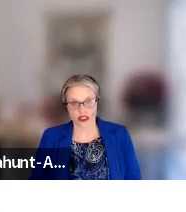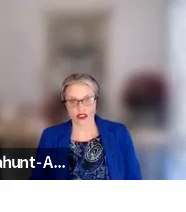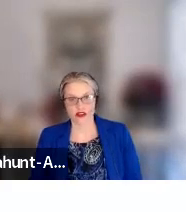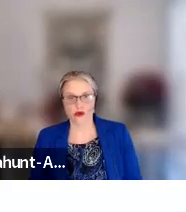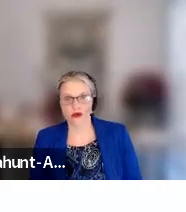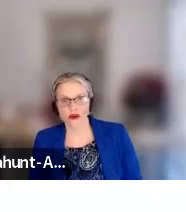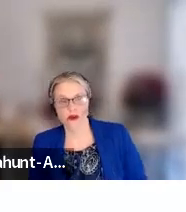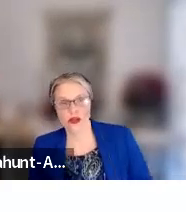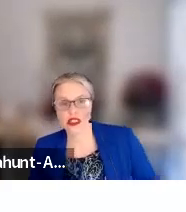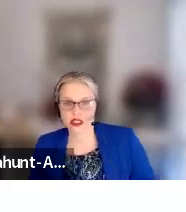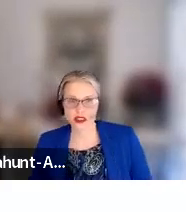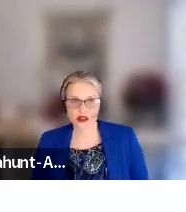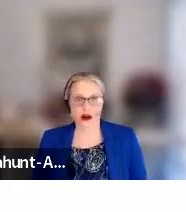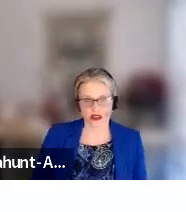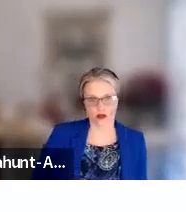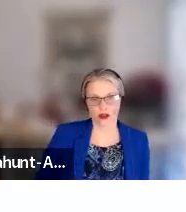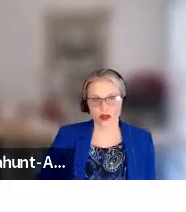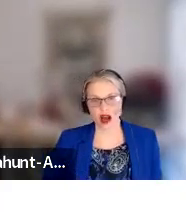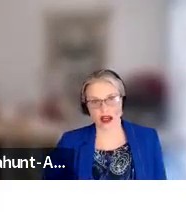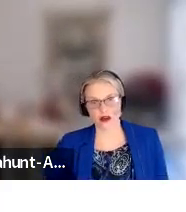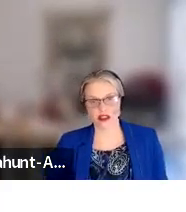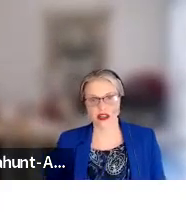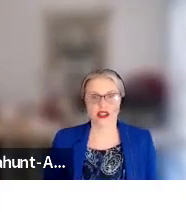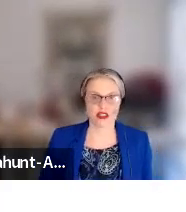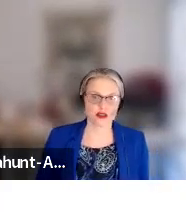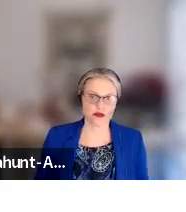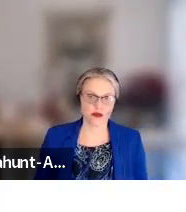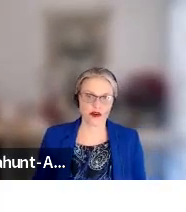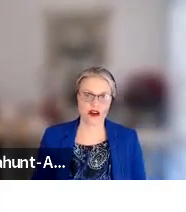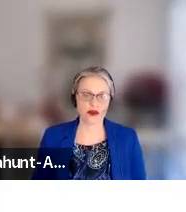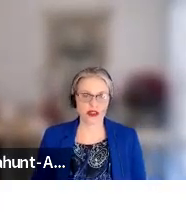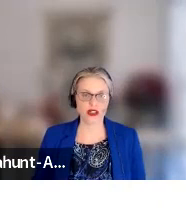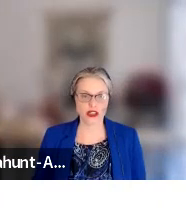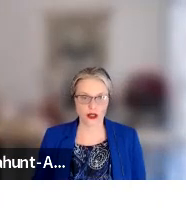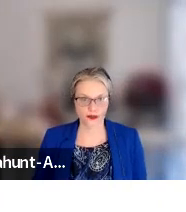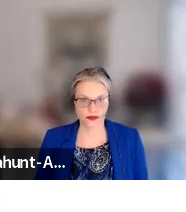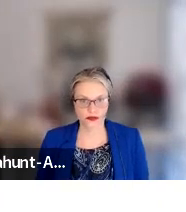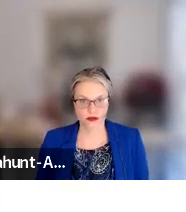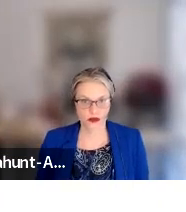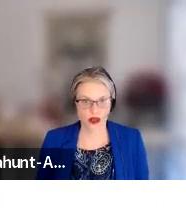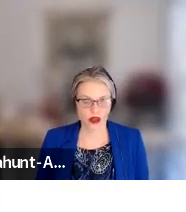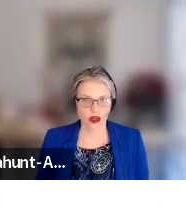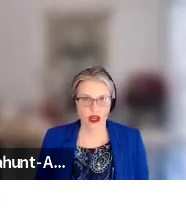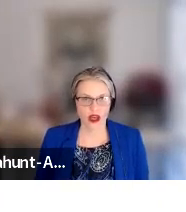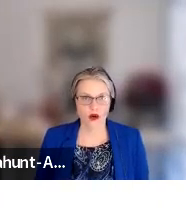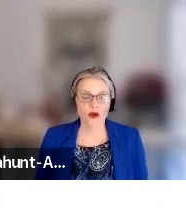is. So, realistically this cost will be higher than 76.5 billion in a year.